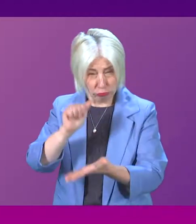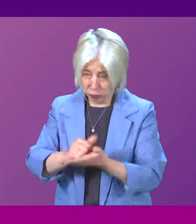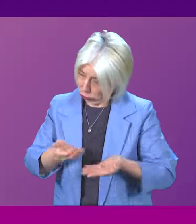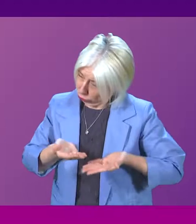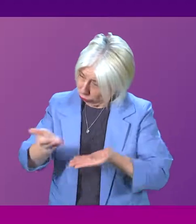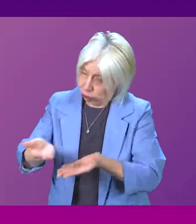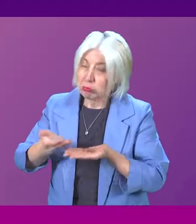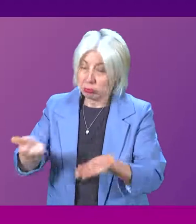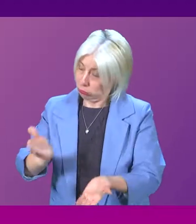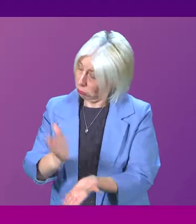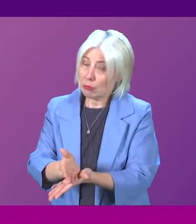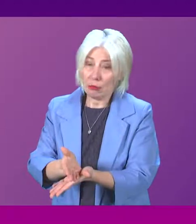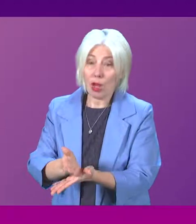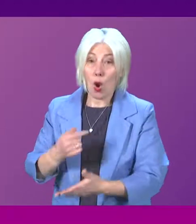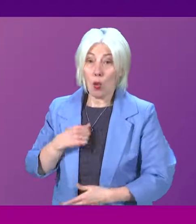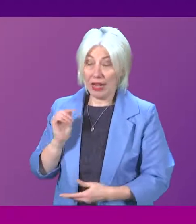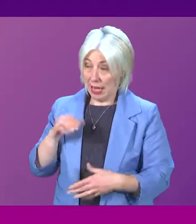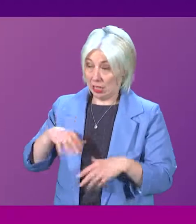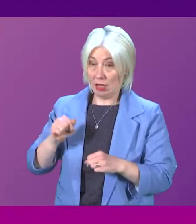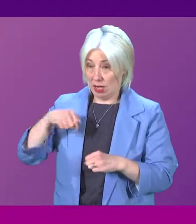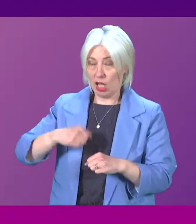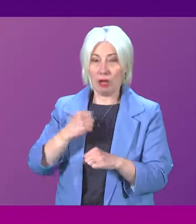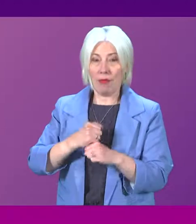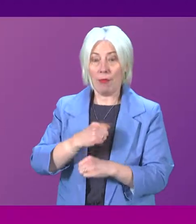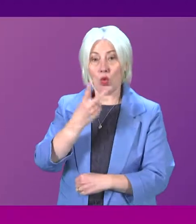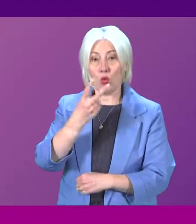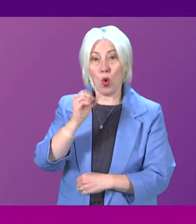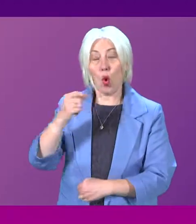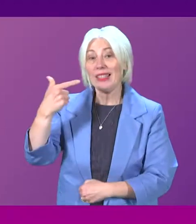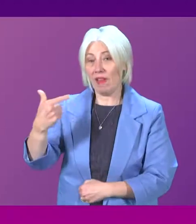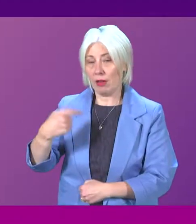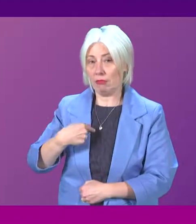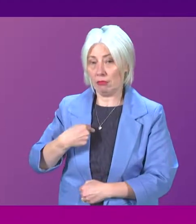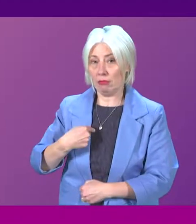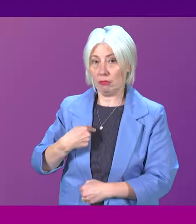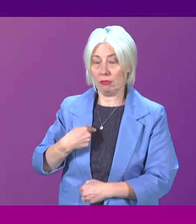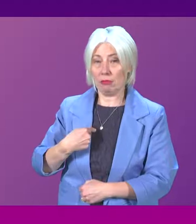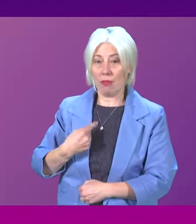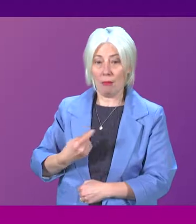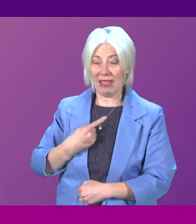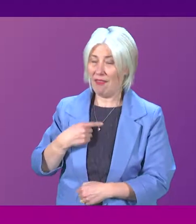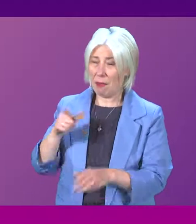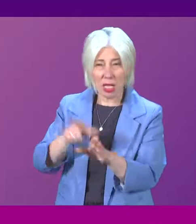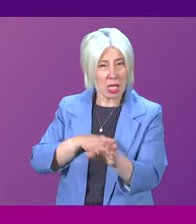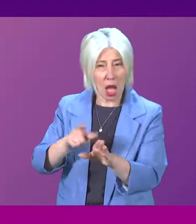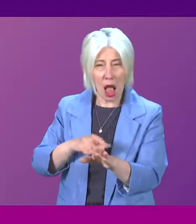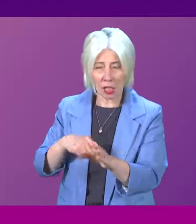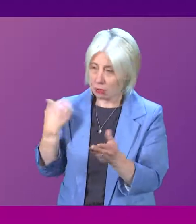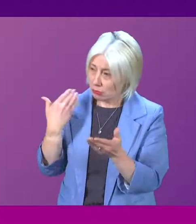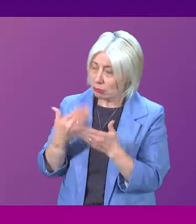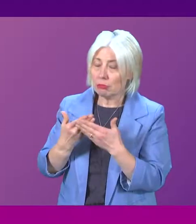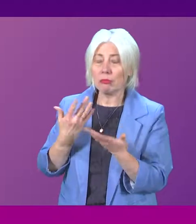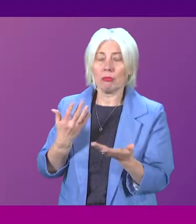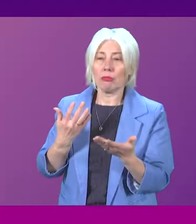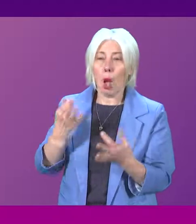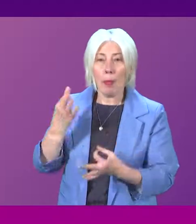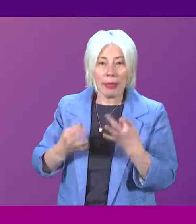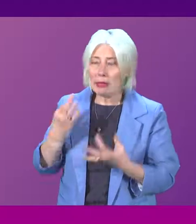When I entered Government in 2007, I had spent many years as a political activist, as a member